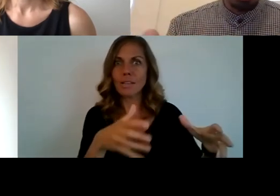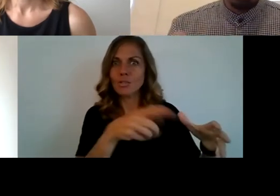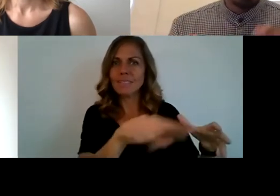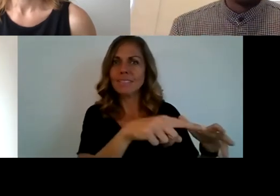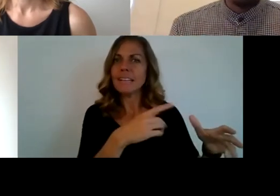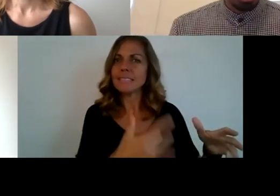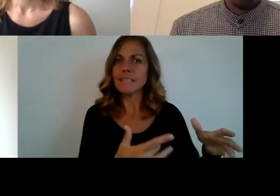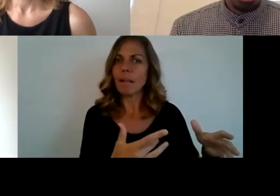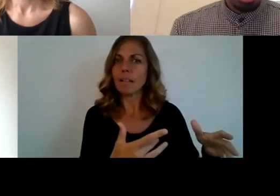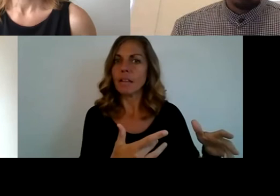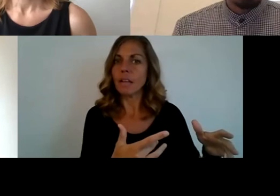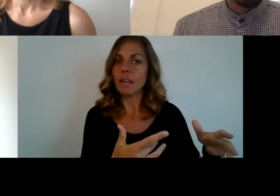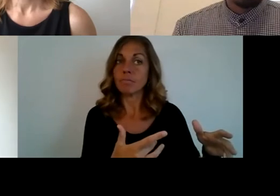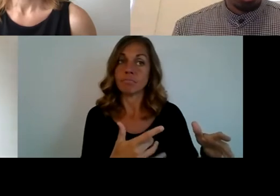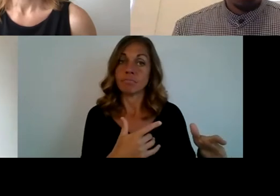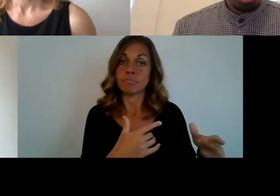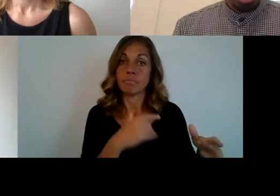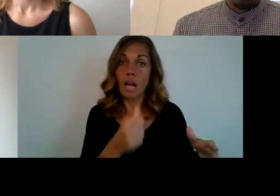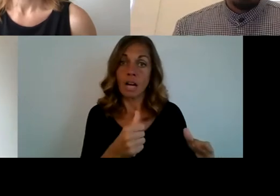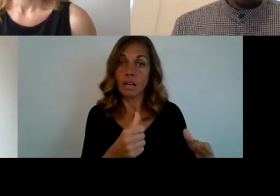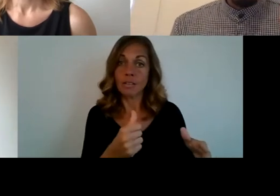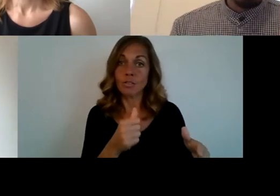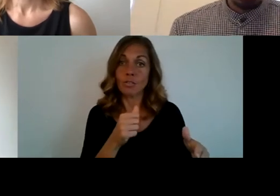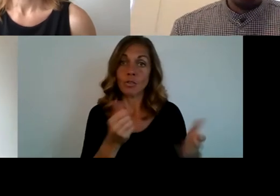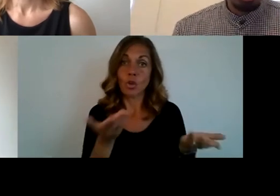typically been underbanked and underserved and frankly people who look like me and don't